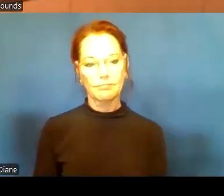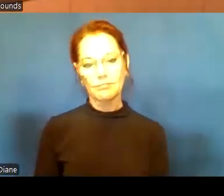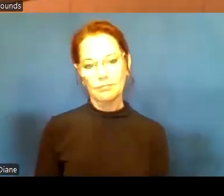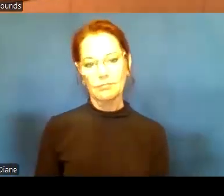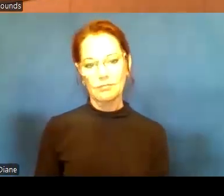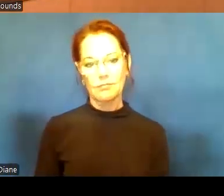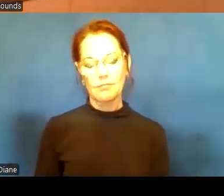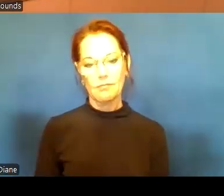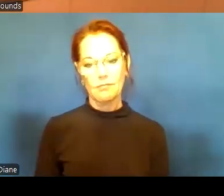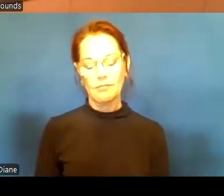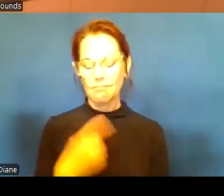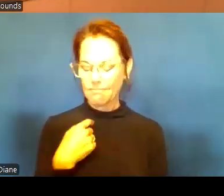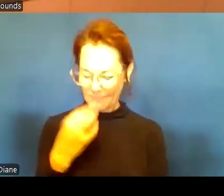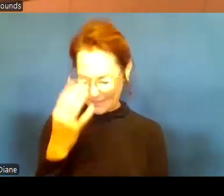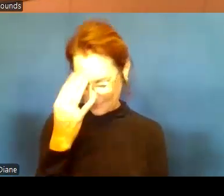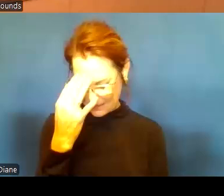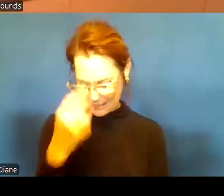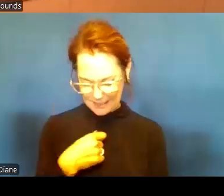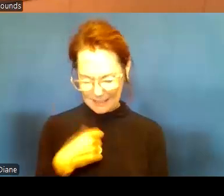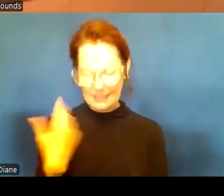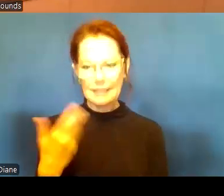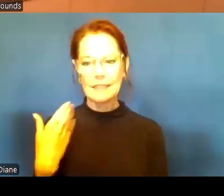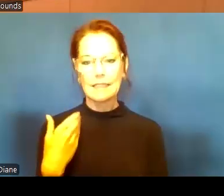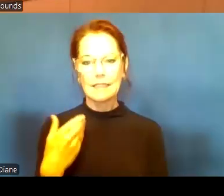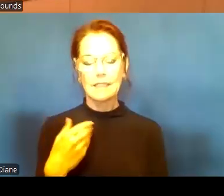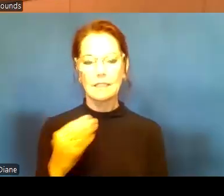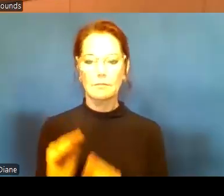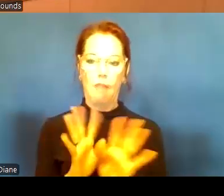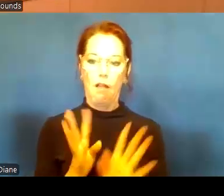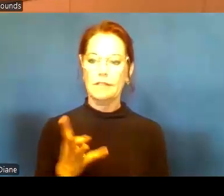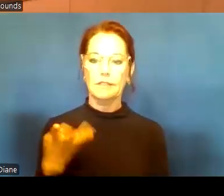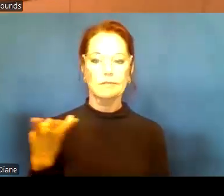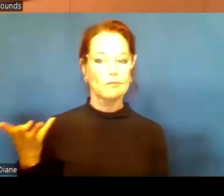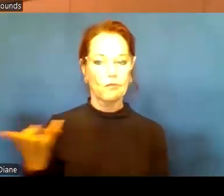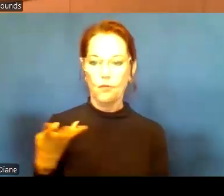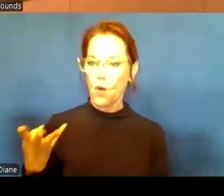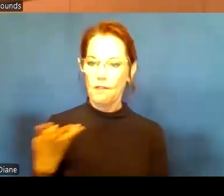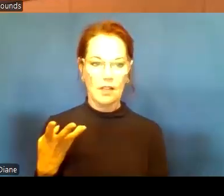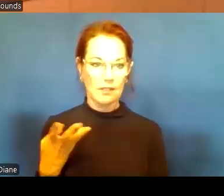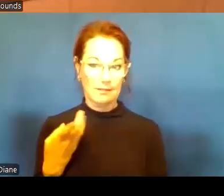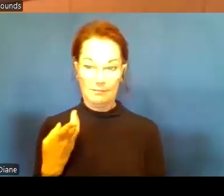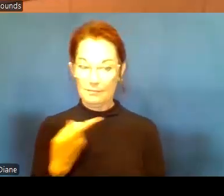what am I trying to say Obviously all four of us can't do this uh certainly we're looking to